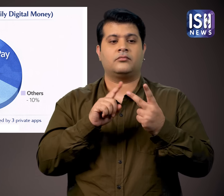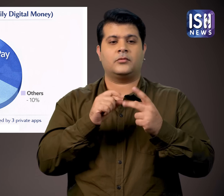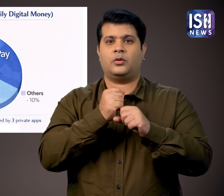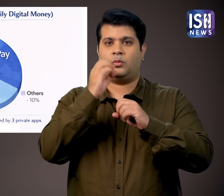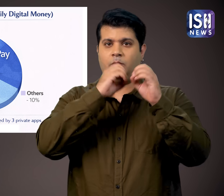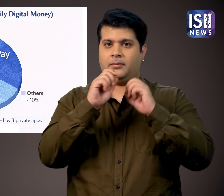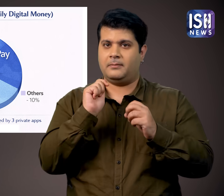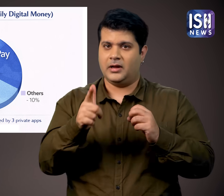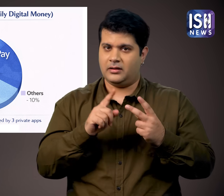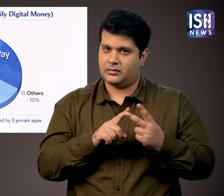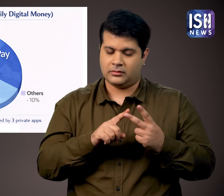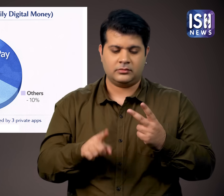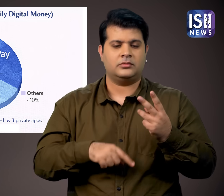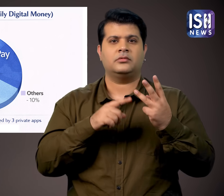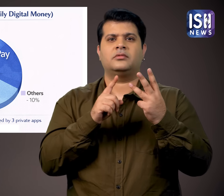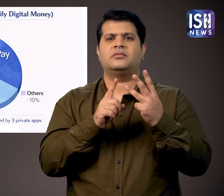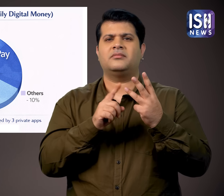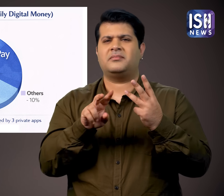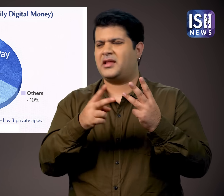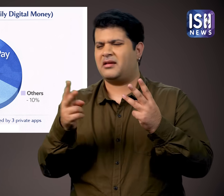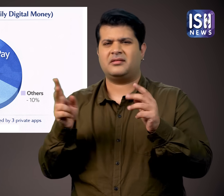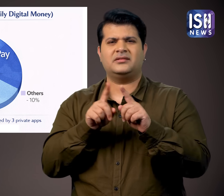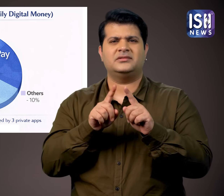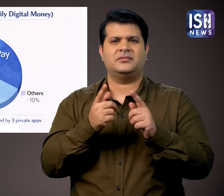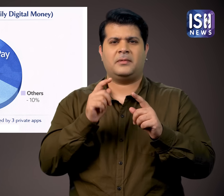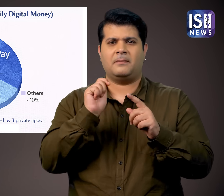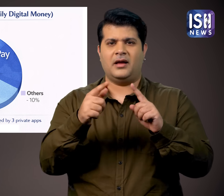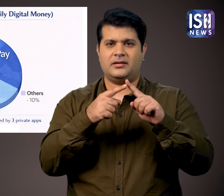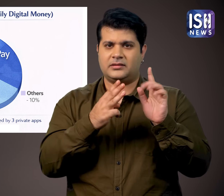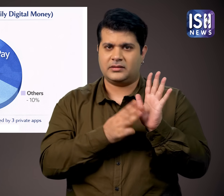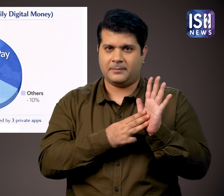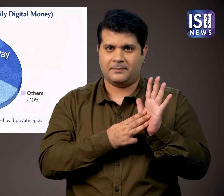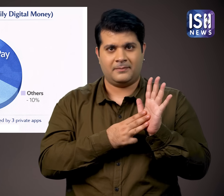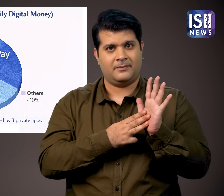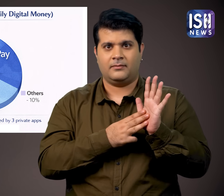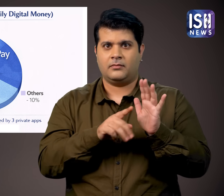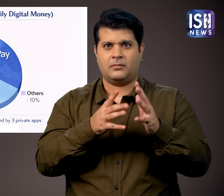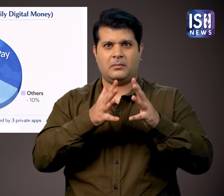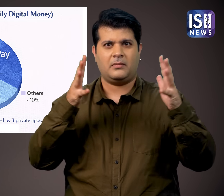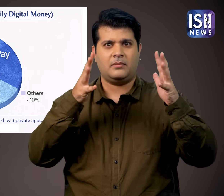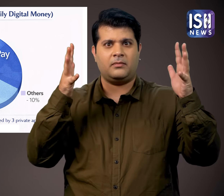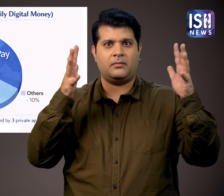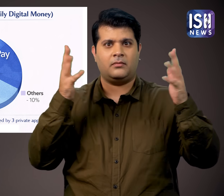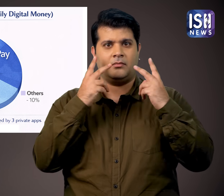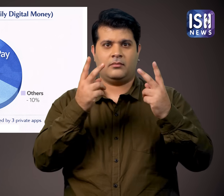Then, it is GooglePay and PayTM. Remaining is for other apps.